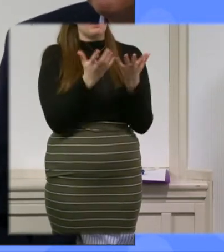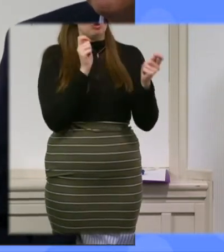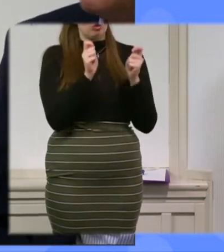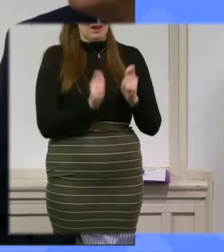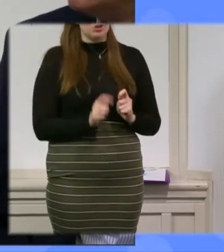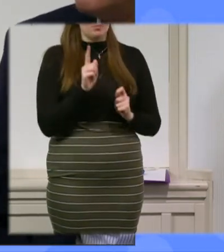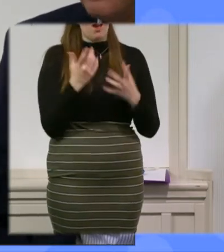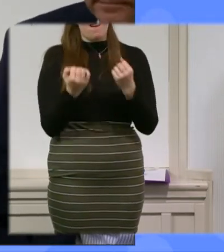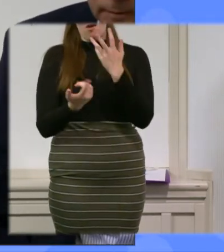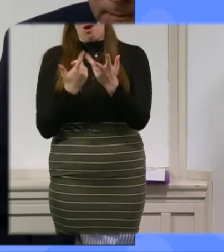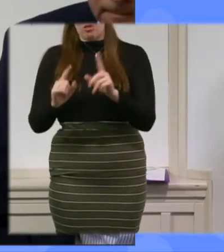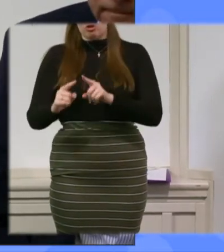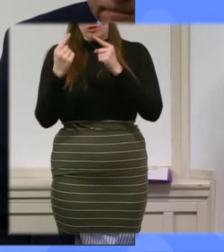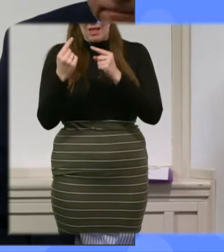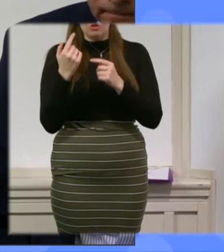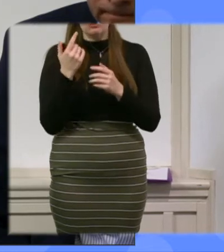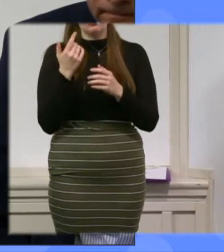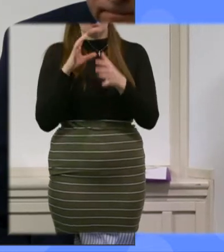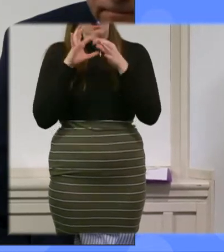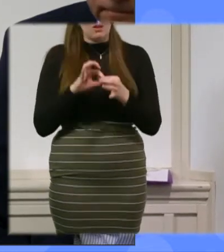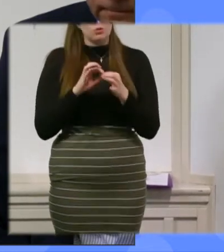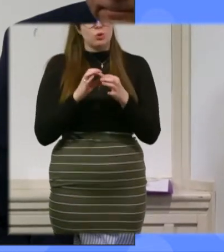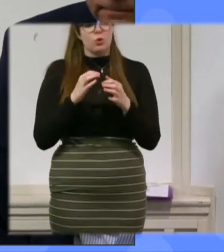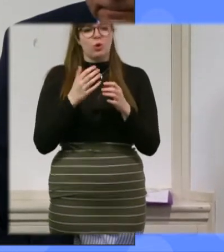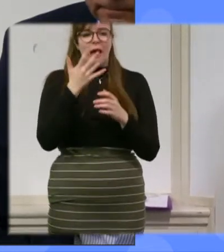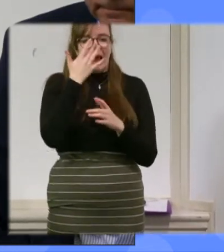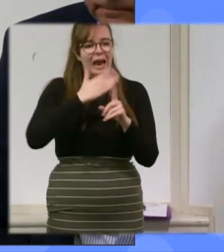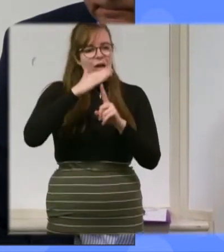terms of automation and aging population